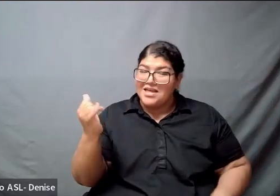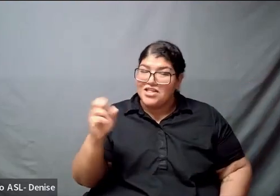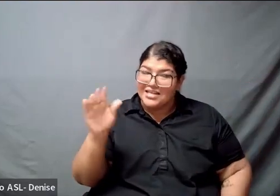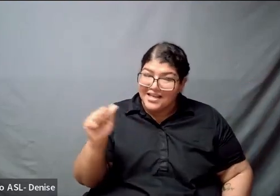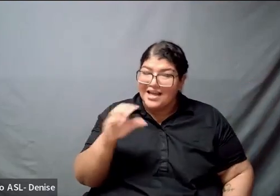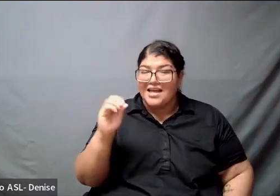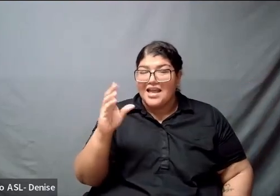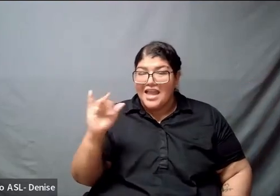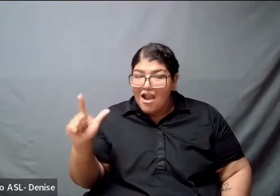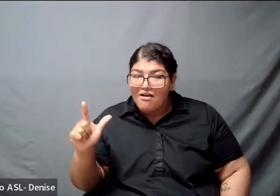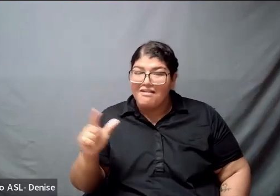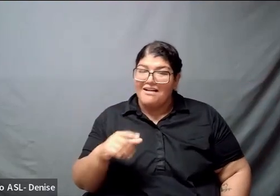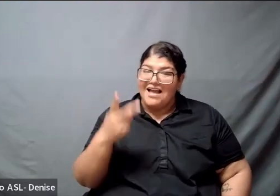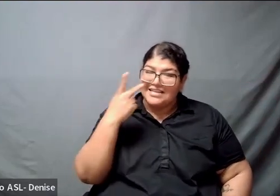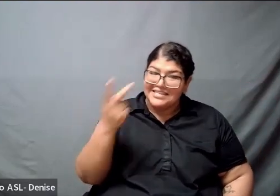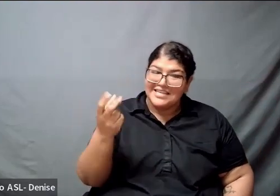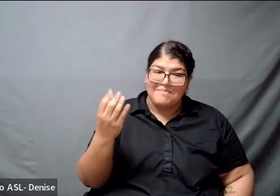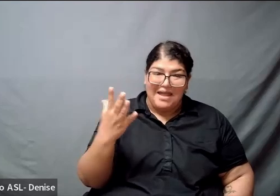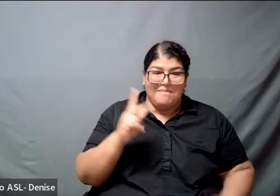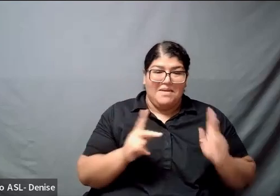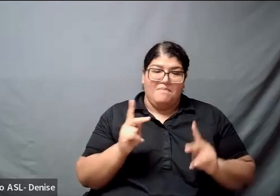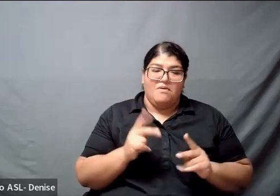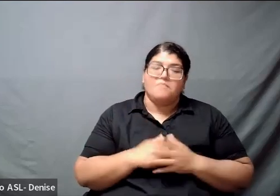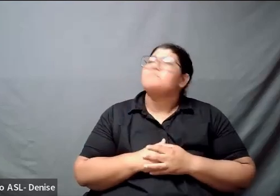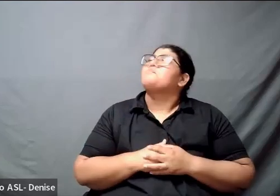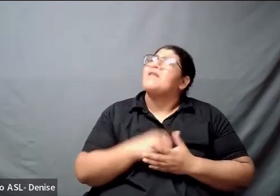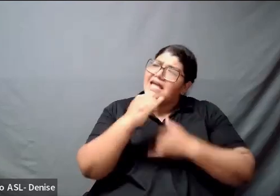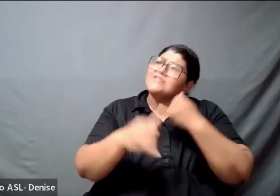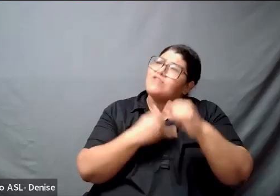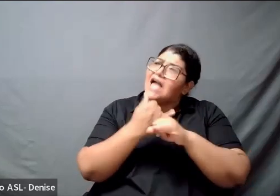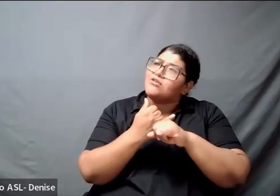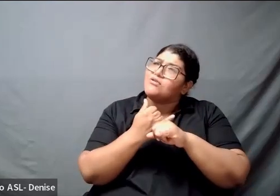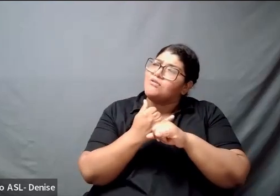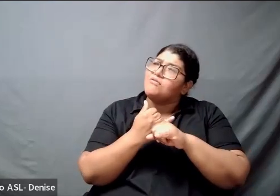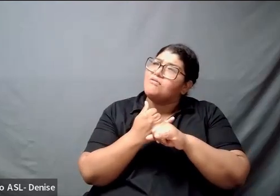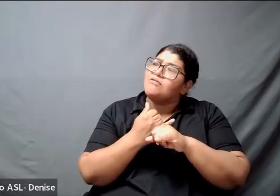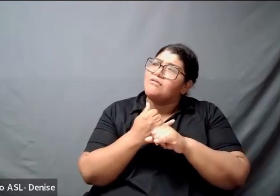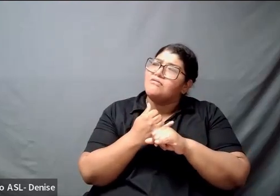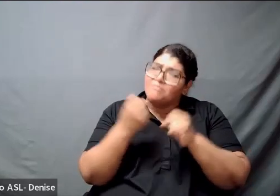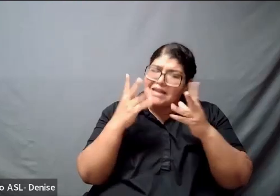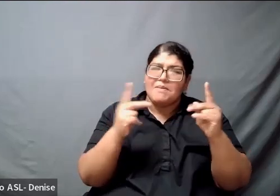And Frankie and Jean Marie, there's an international presence here. This is fantastic. It is fantastic. Now,